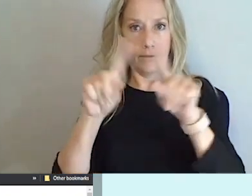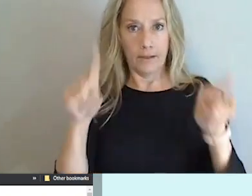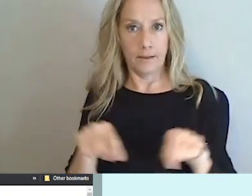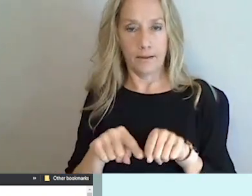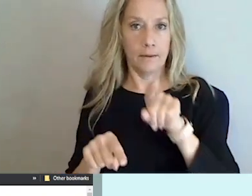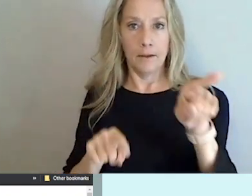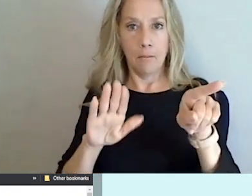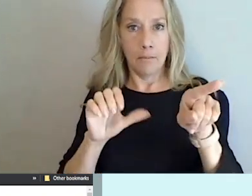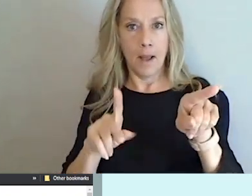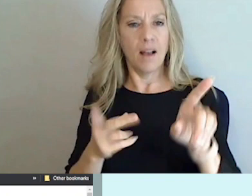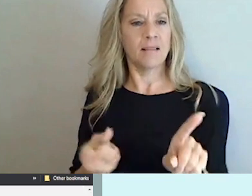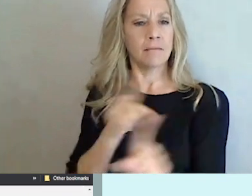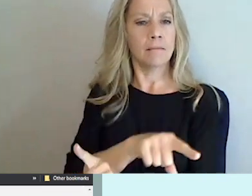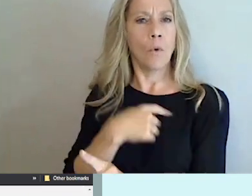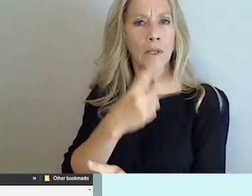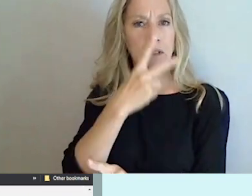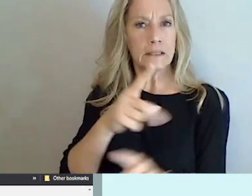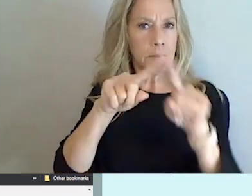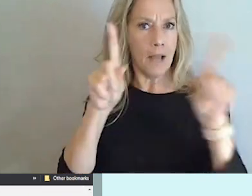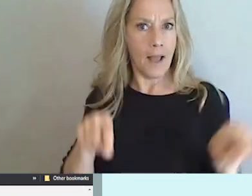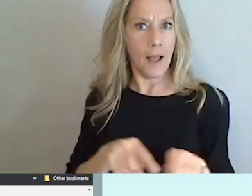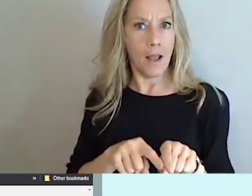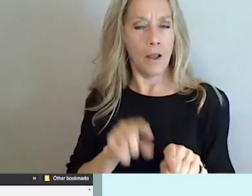you need to return to a page, you’ve already seen. You can also return to